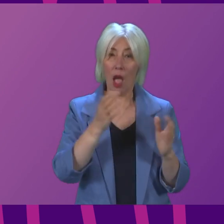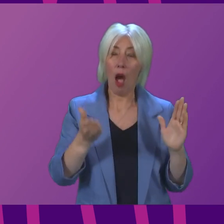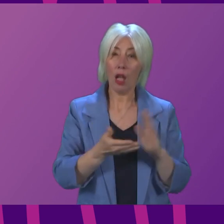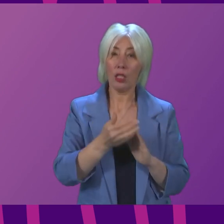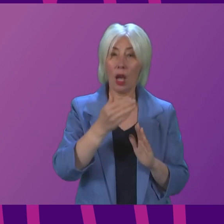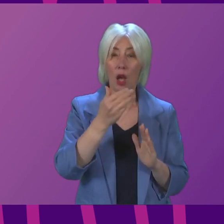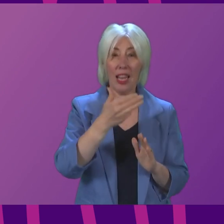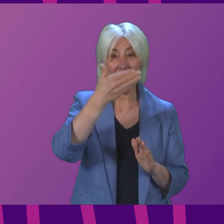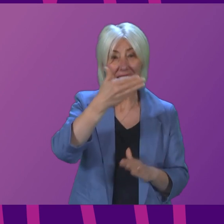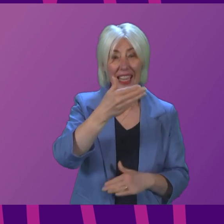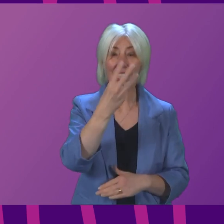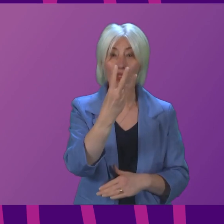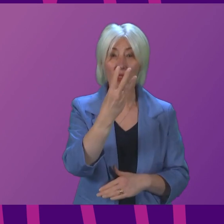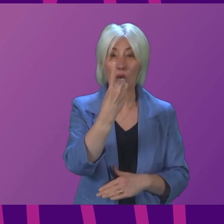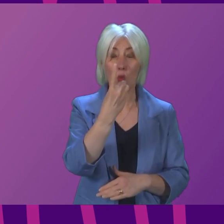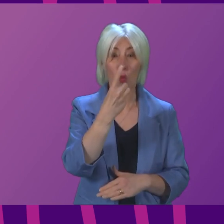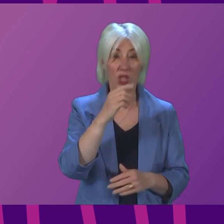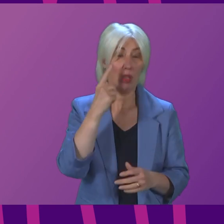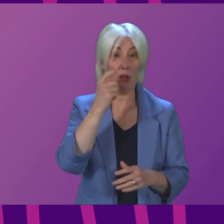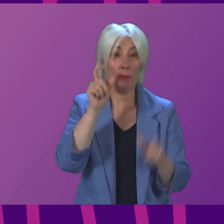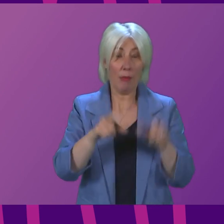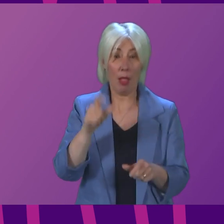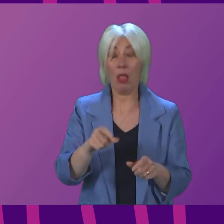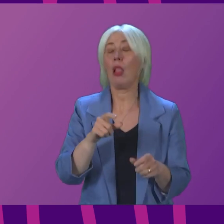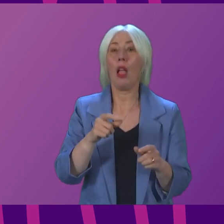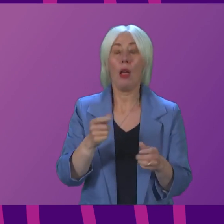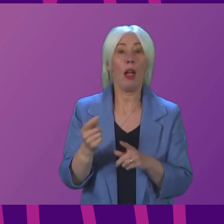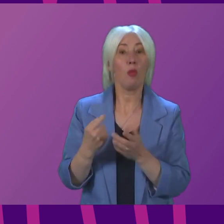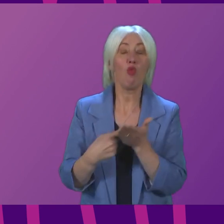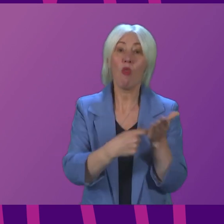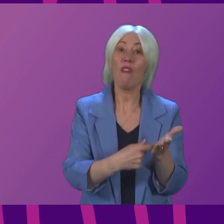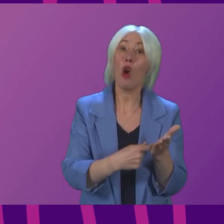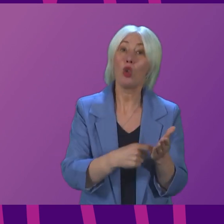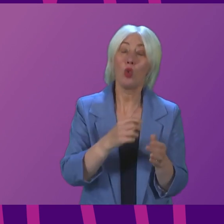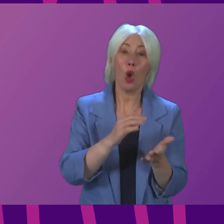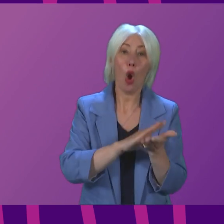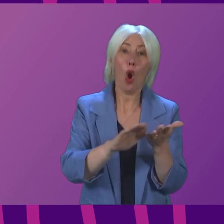100 young people in total—93—were referred for an appointment with a hormone specialist. That is an average of eight per year.